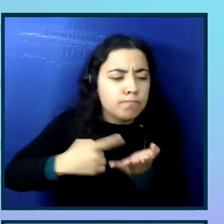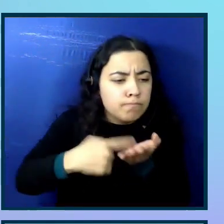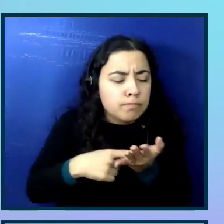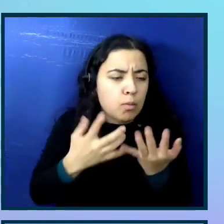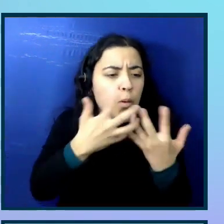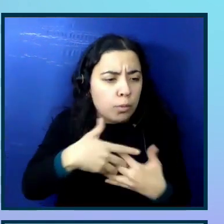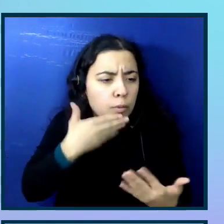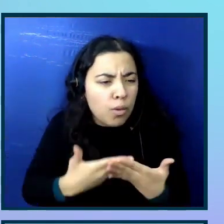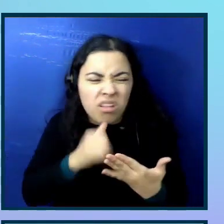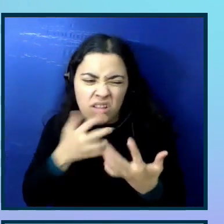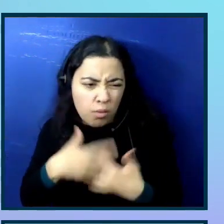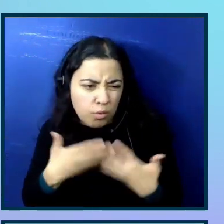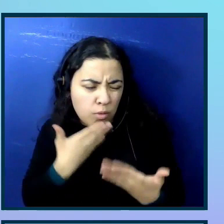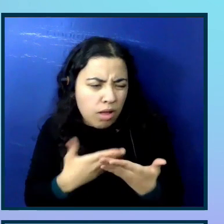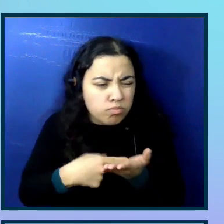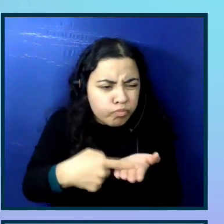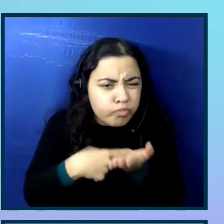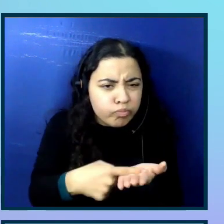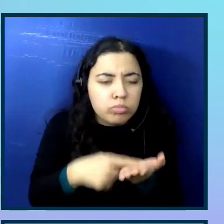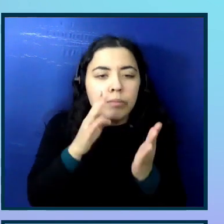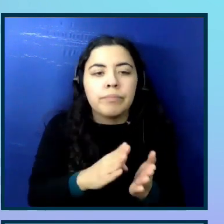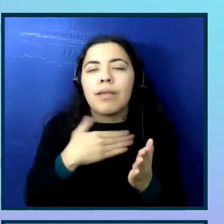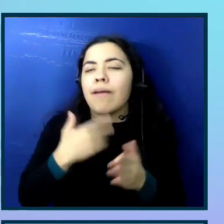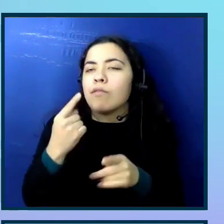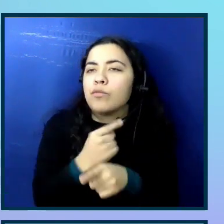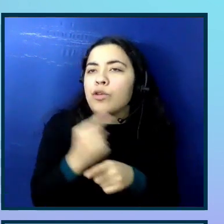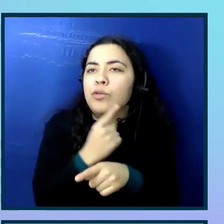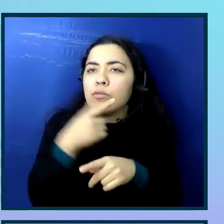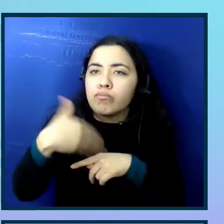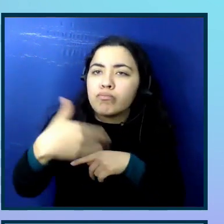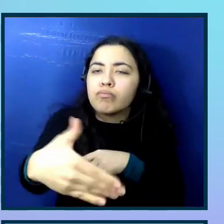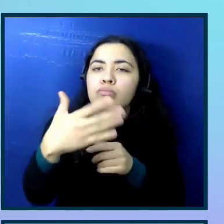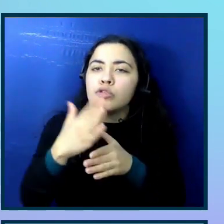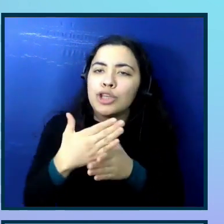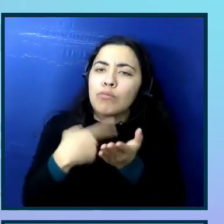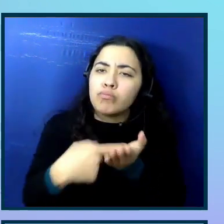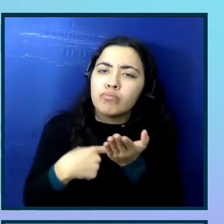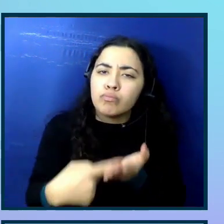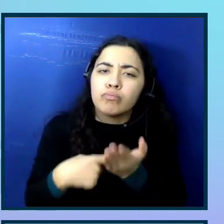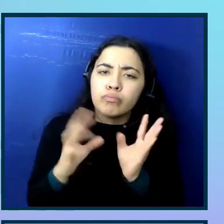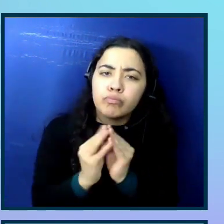We can also establish regular sharing sessions or include the accessibility team as part of our internal creative reviews.